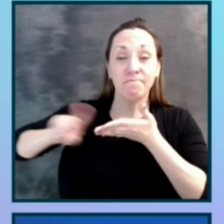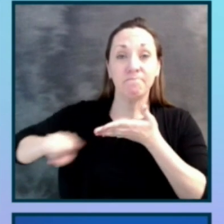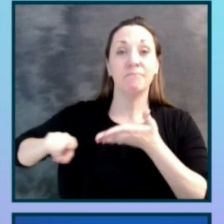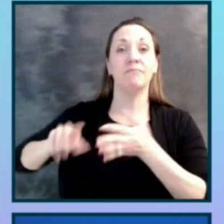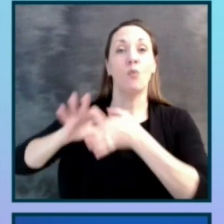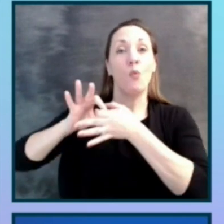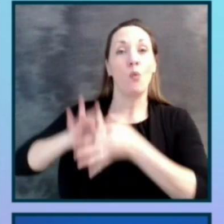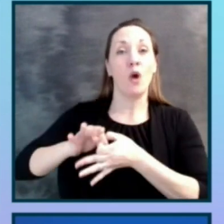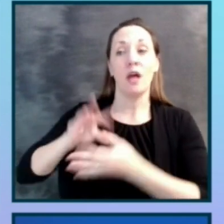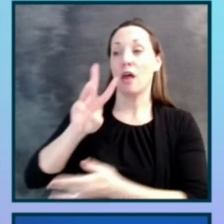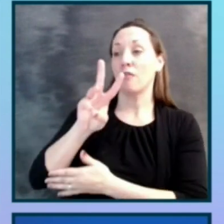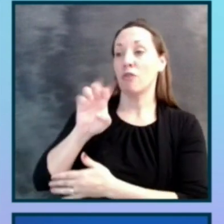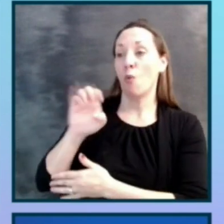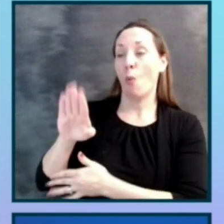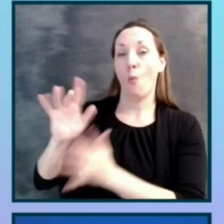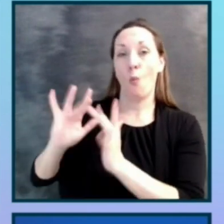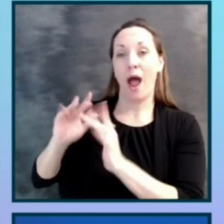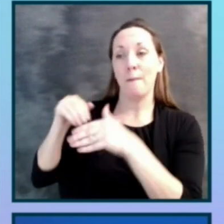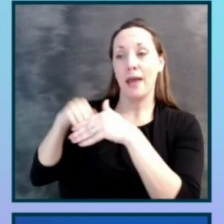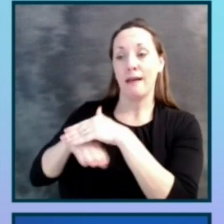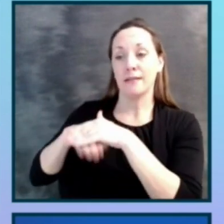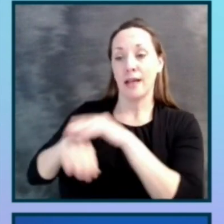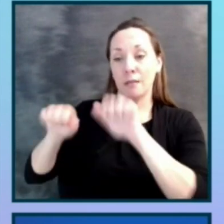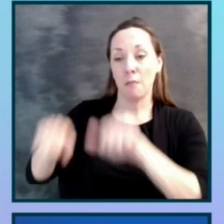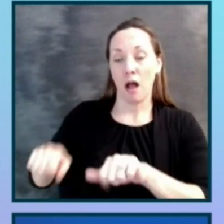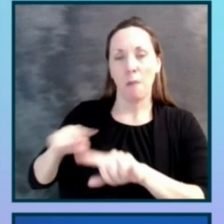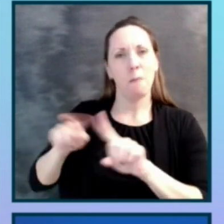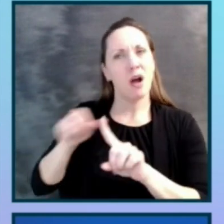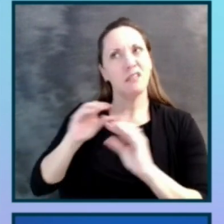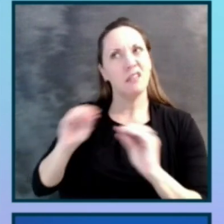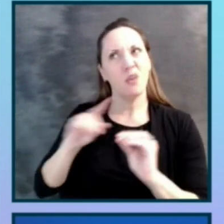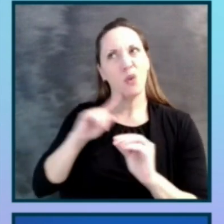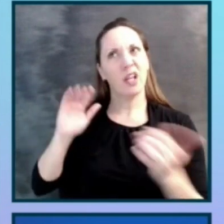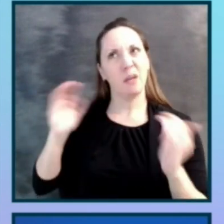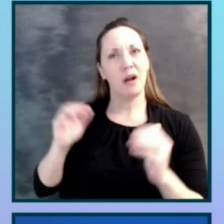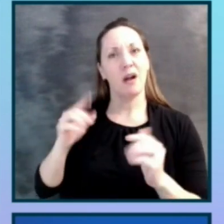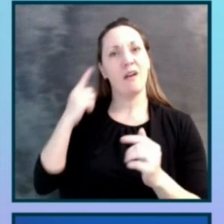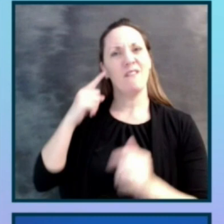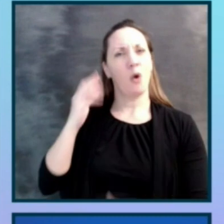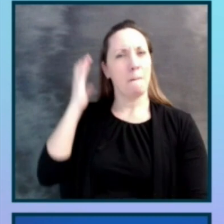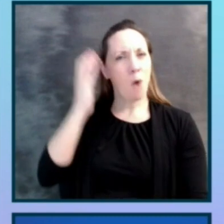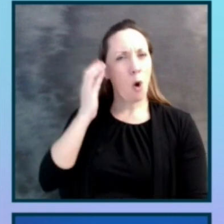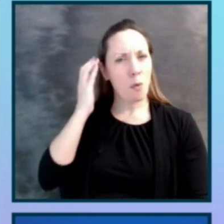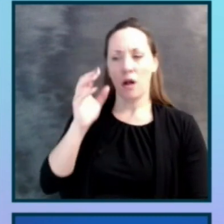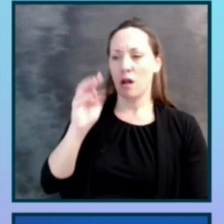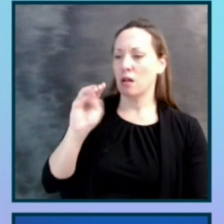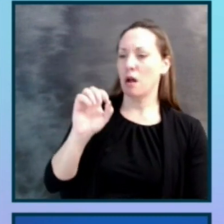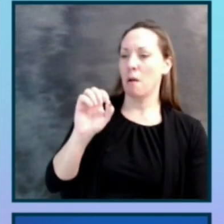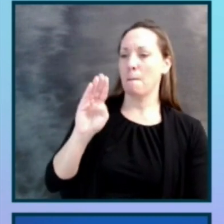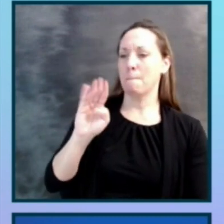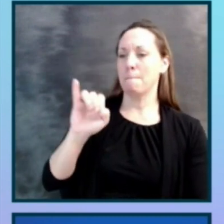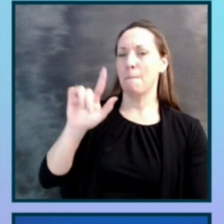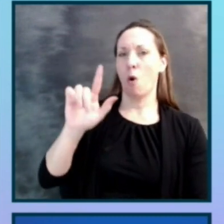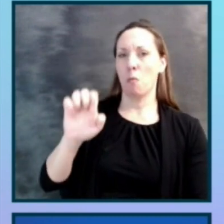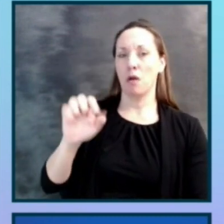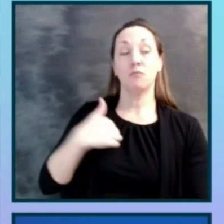but not really any comparable studies for mobile accessibility so we decided to test for that as well.